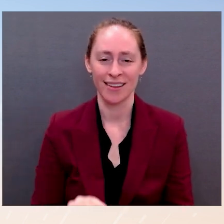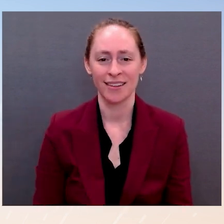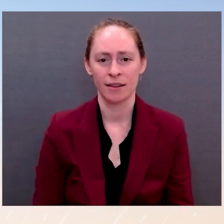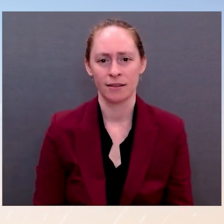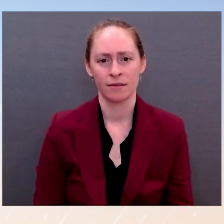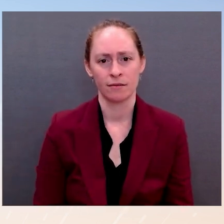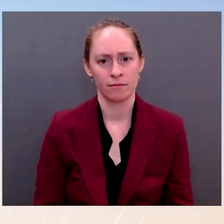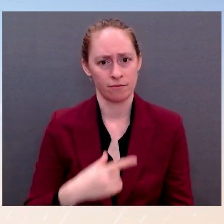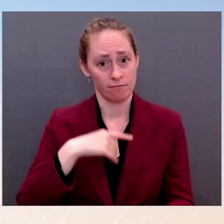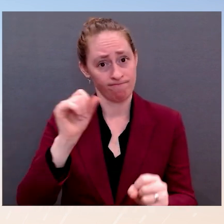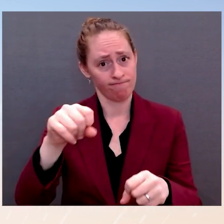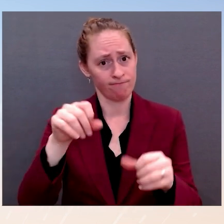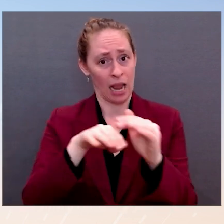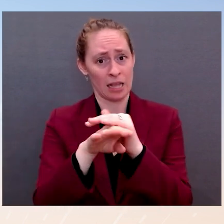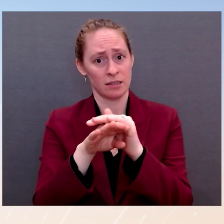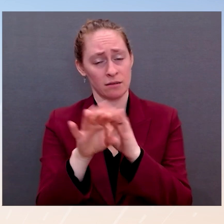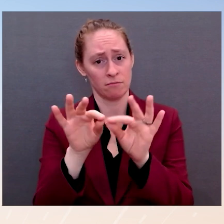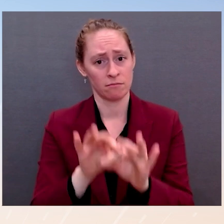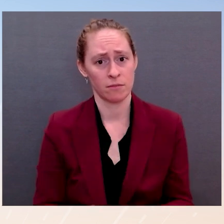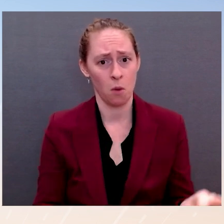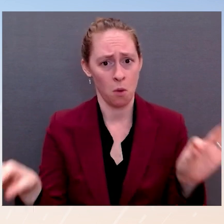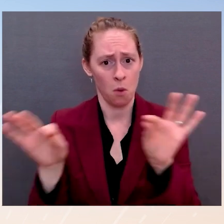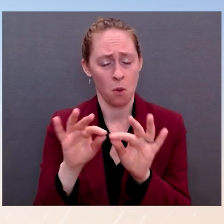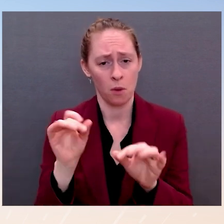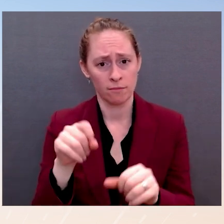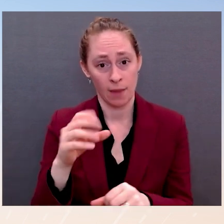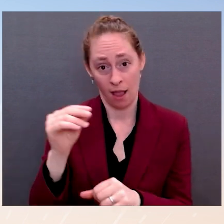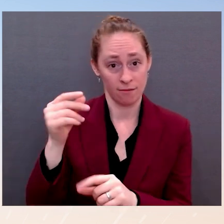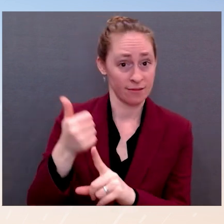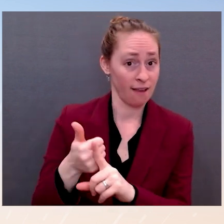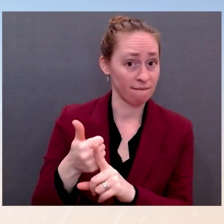and I want you to talk about how important access is. I know you have a story too.